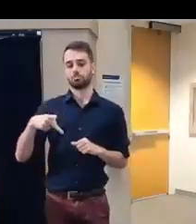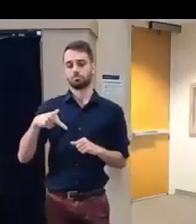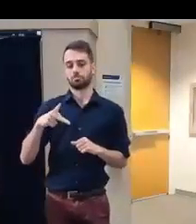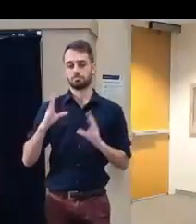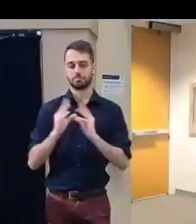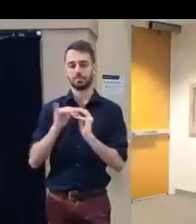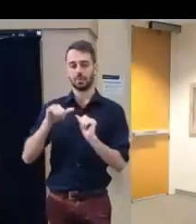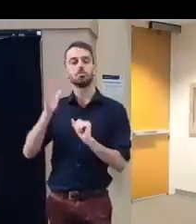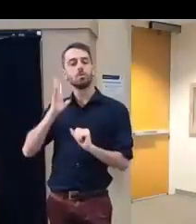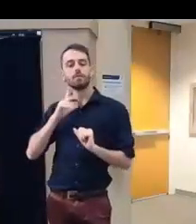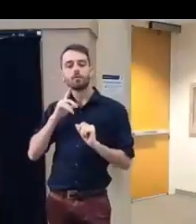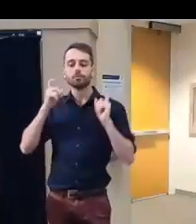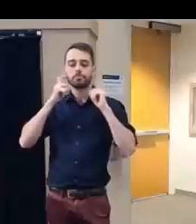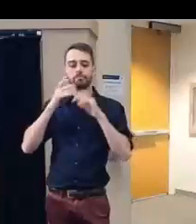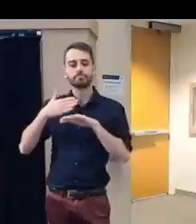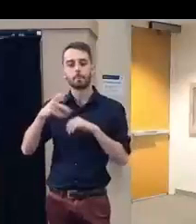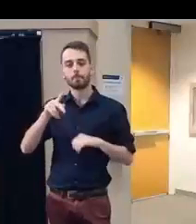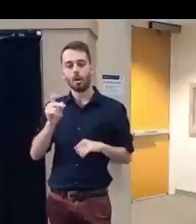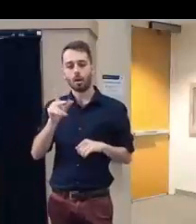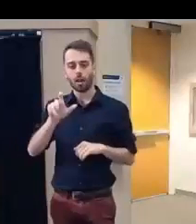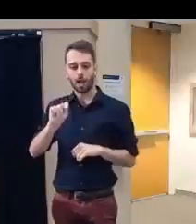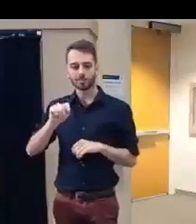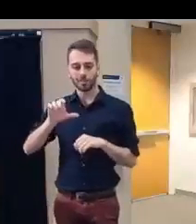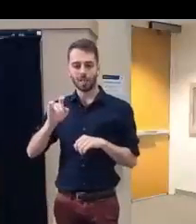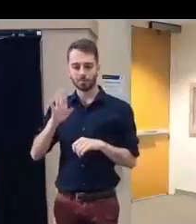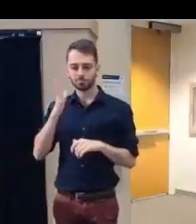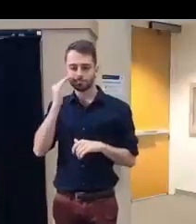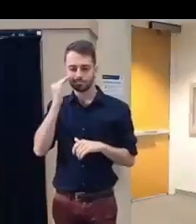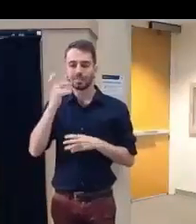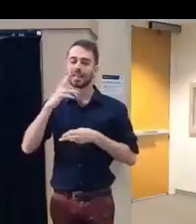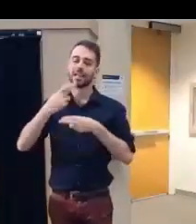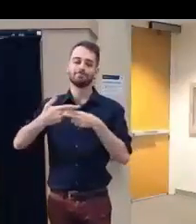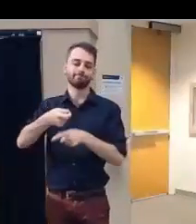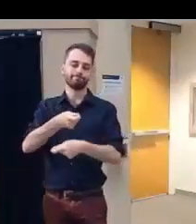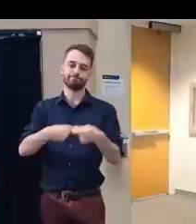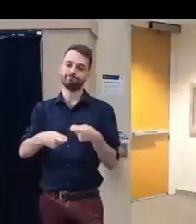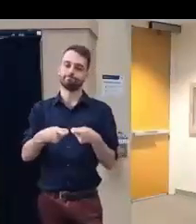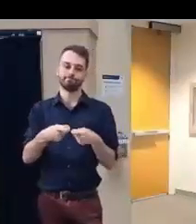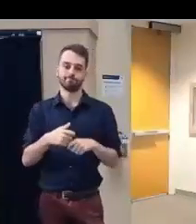podcast Club but we changed the name for a couple of reasons first of all we really wanted the group